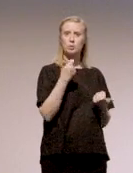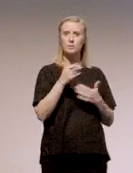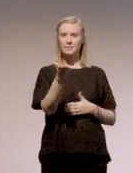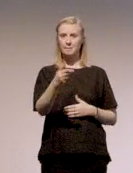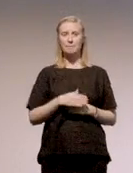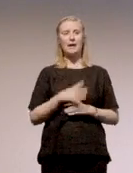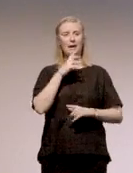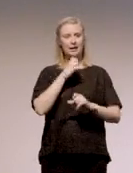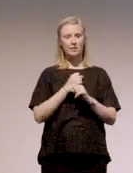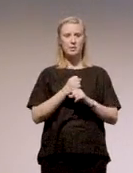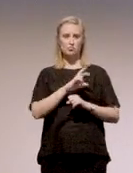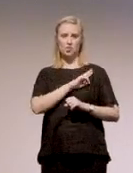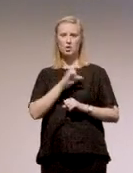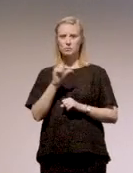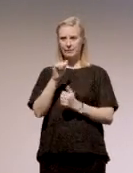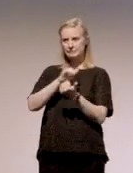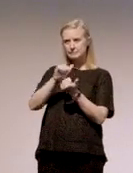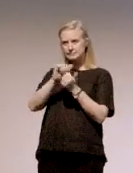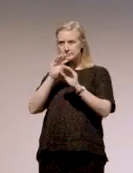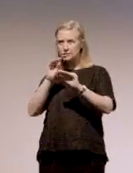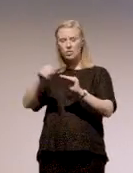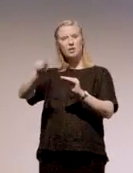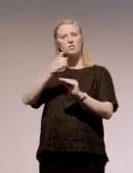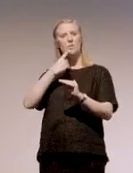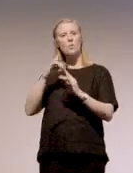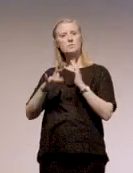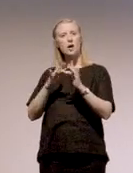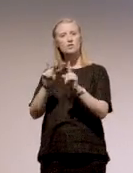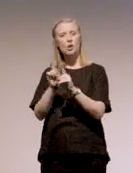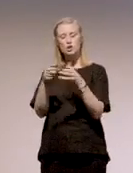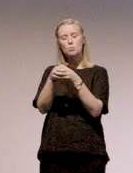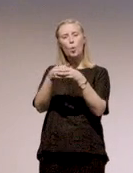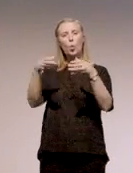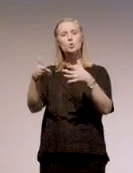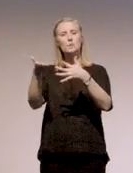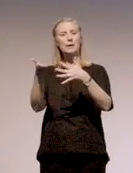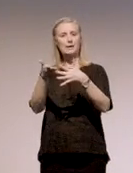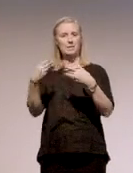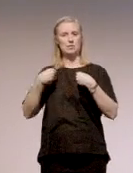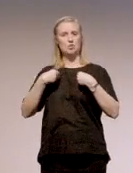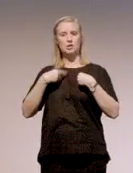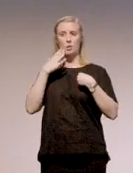websites, small to medium enterprises that when they're building their digital websites or digital platforms and that they too should be